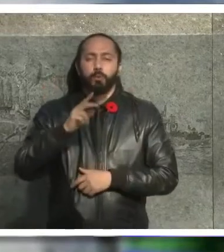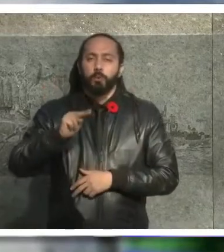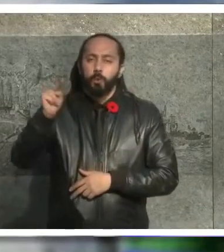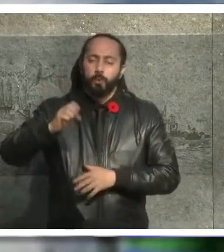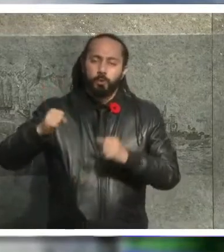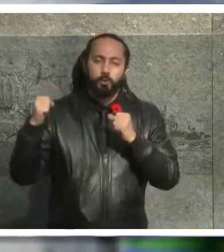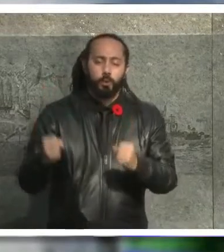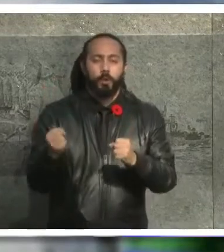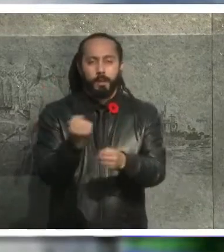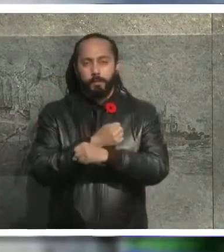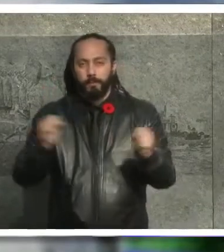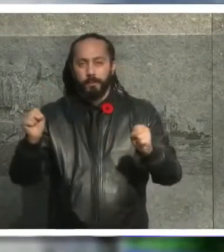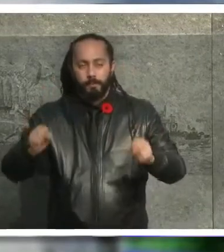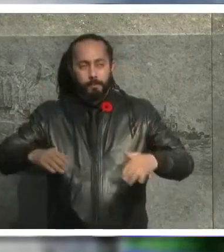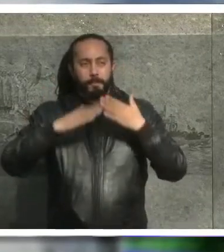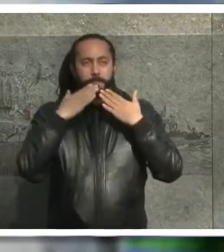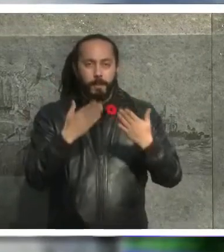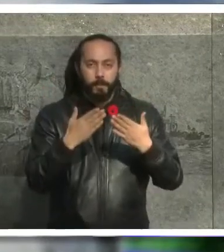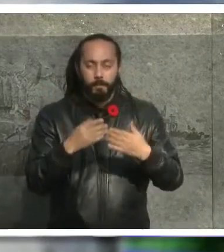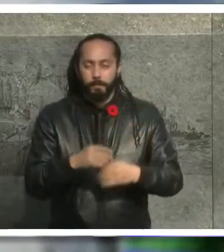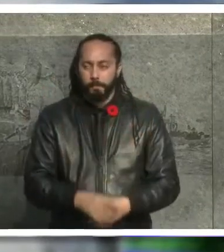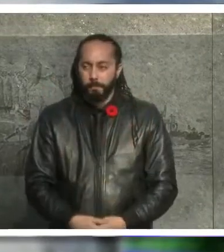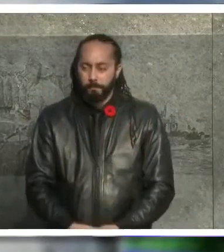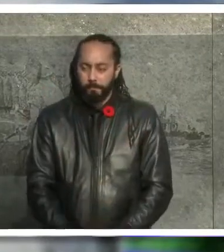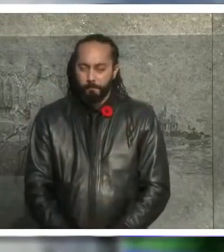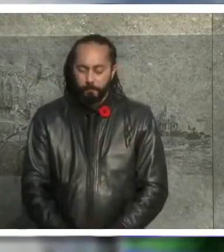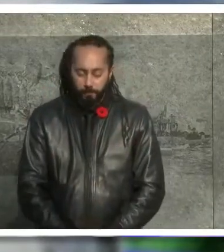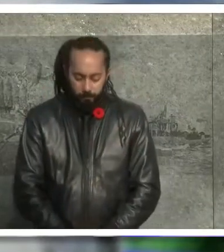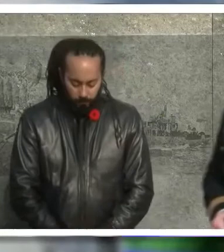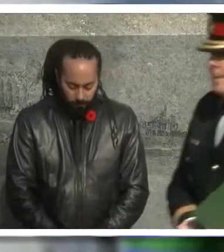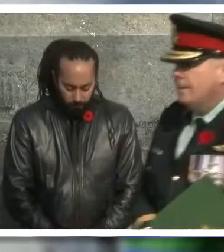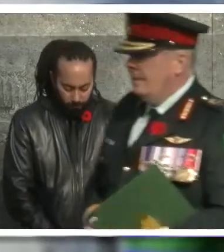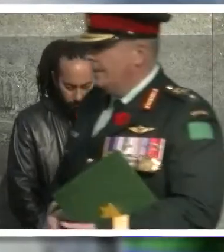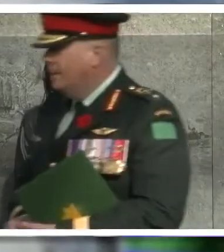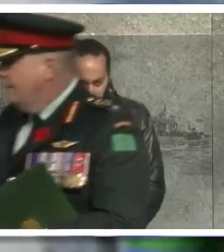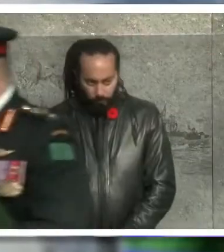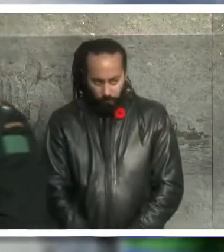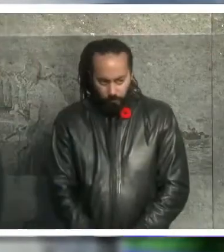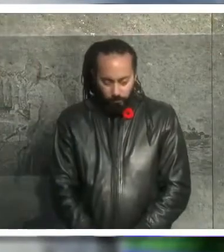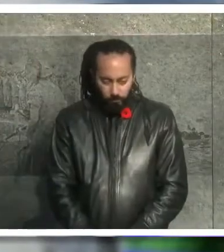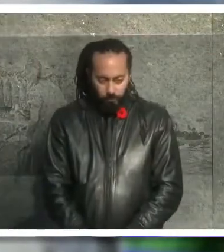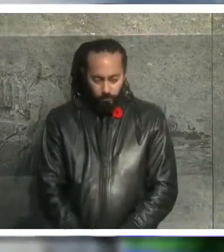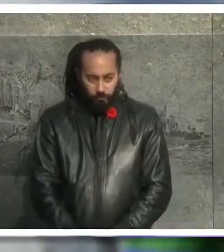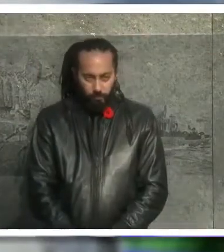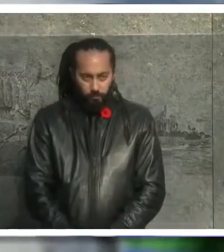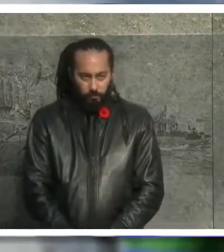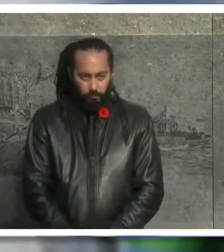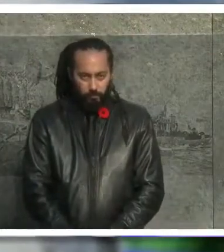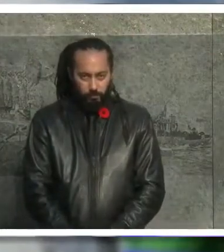so we can continue to live in this amazing country. The true North, Strong and V. Strong and free.